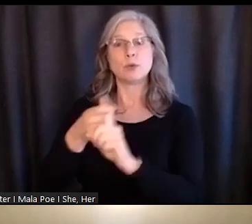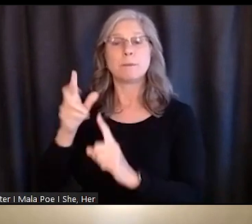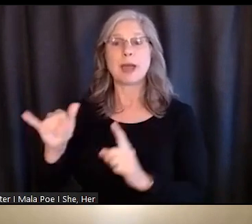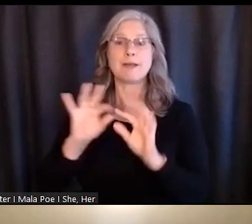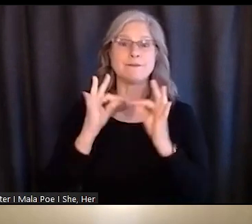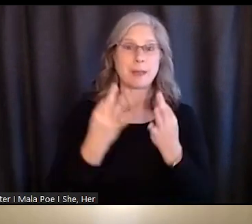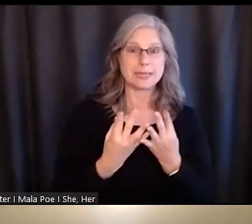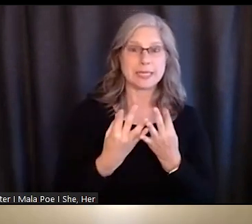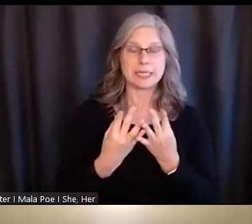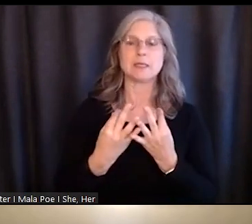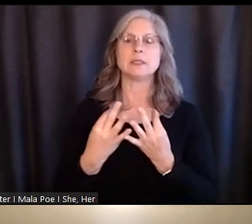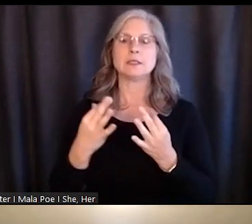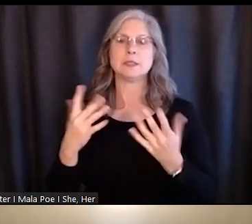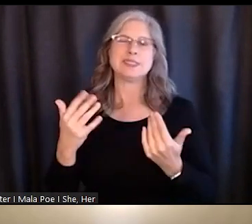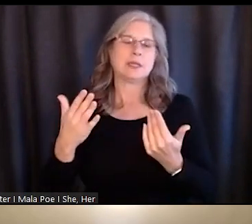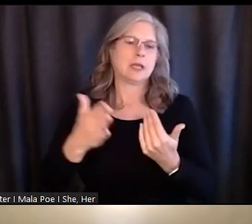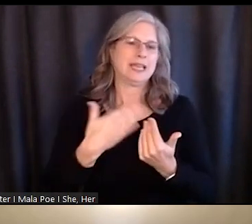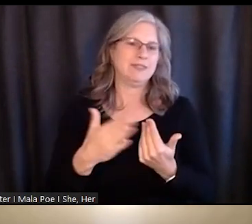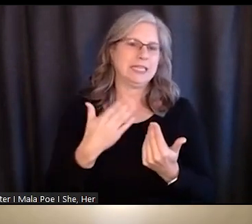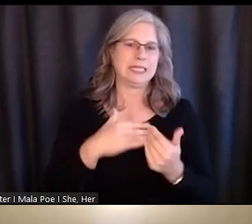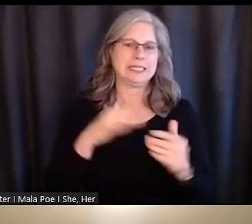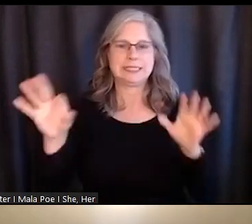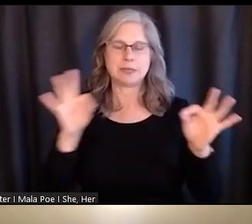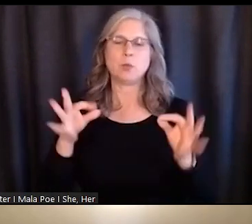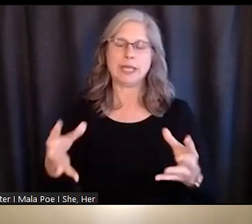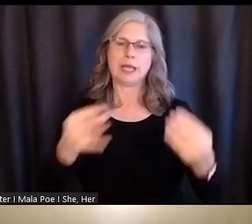So this was convenient sampling. And we inherit some of the problems of convenience sampling,